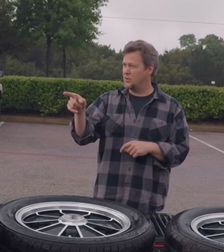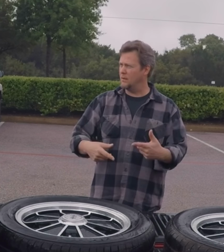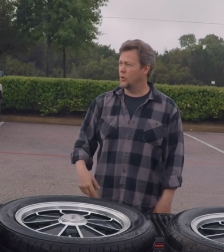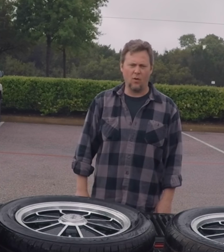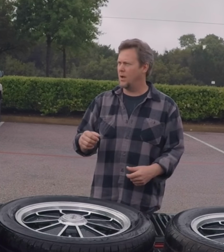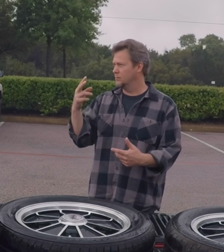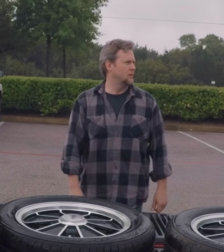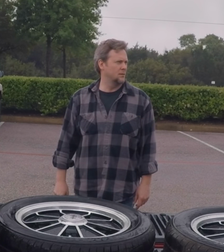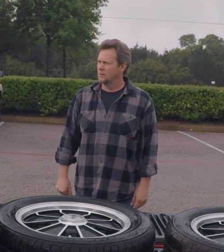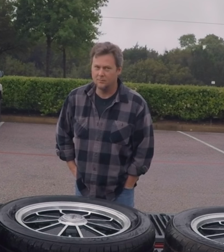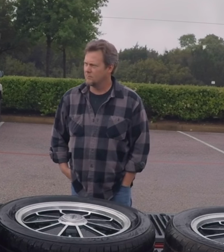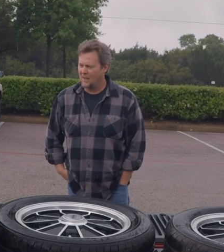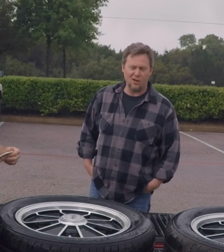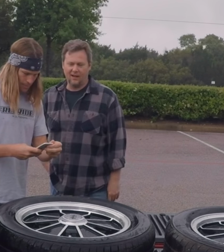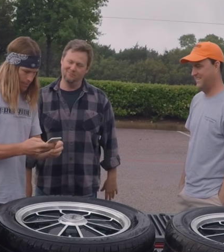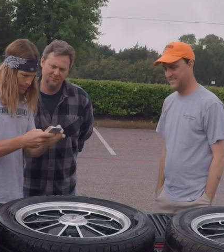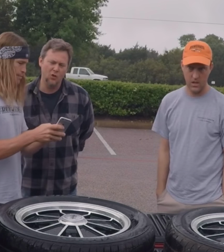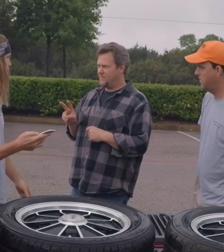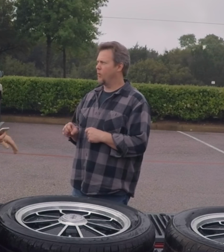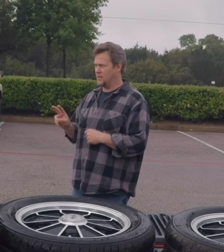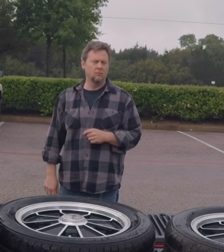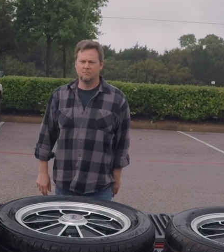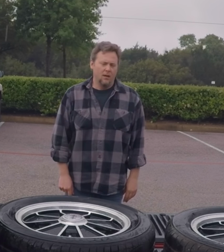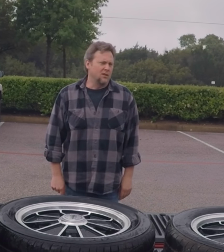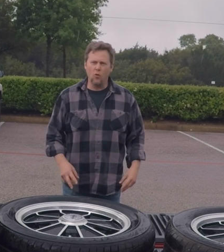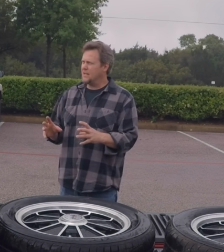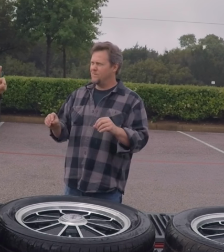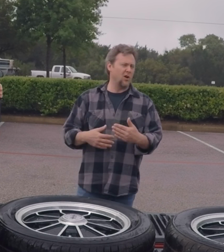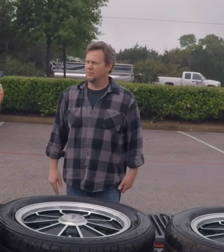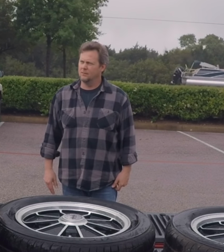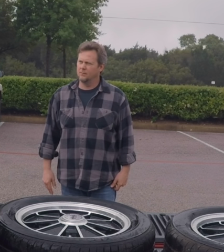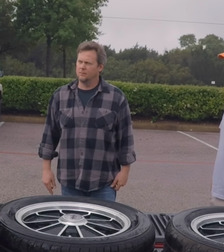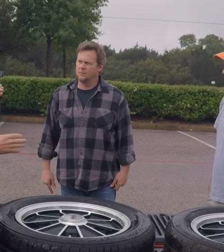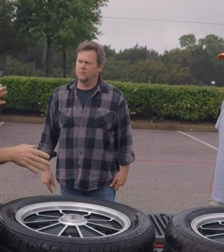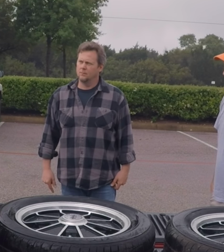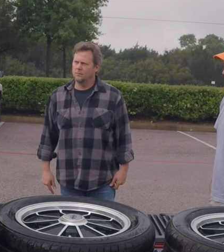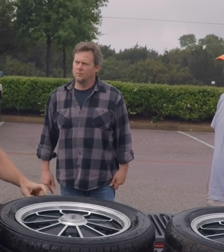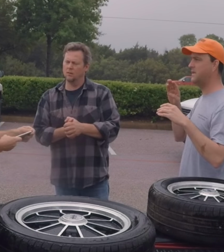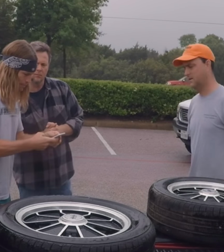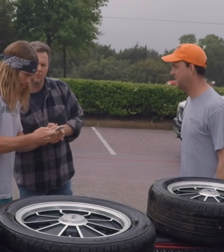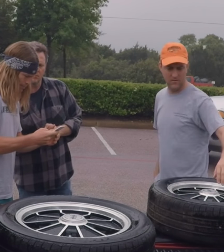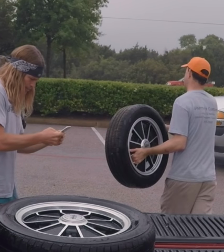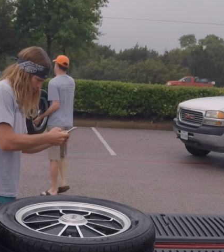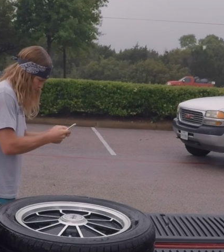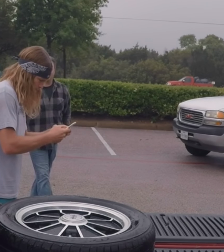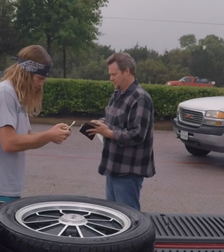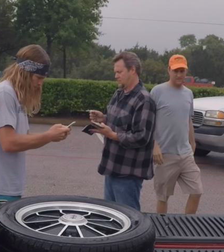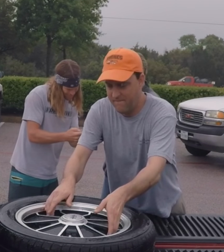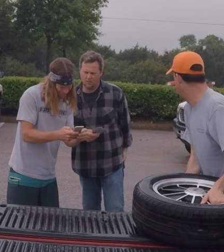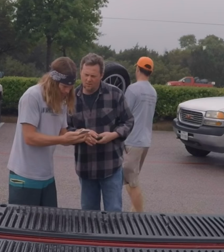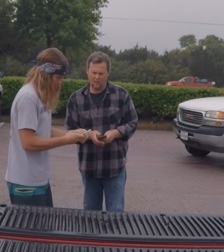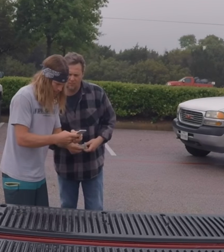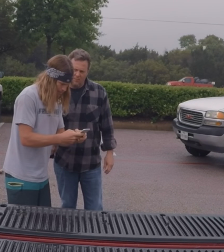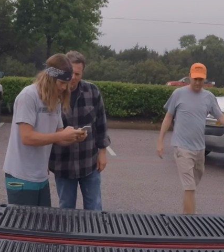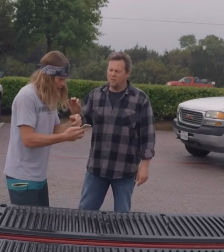Ended up having a good conversation with Moe and made a new VW friend!